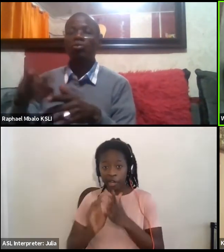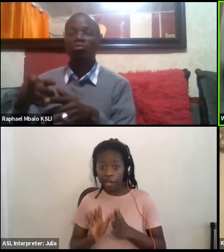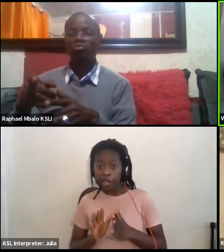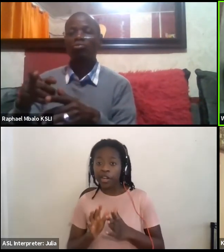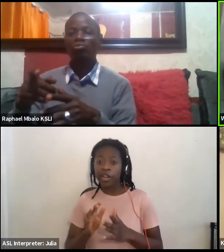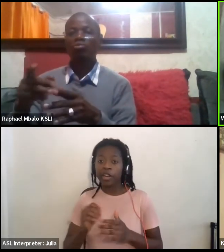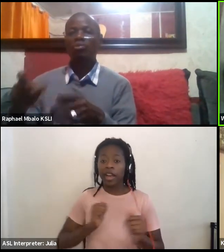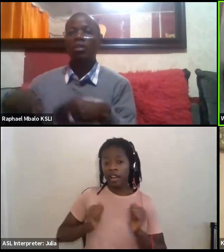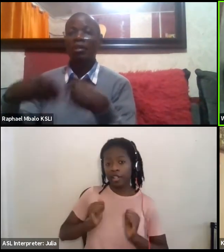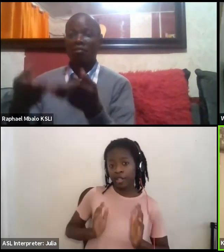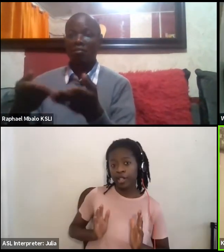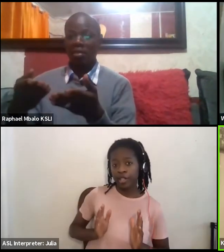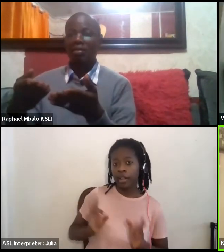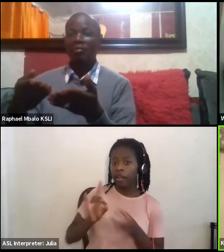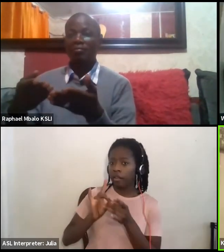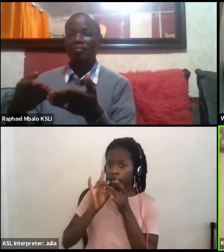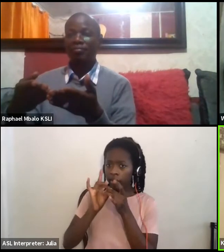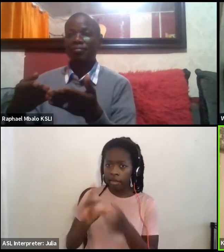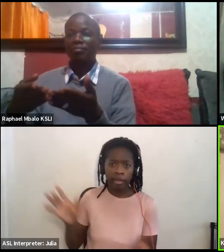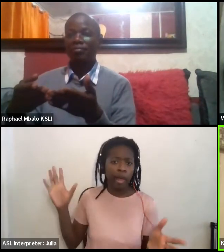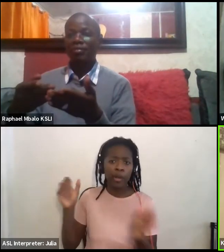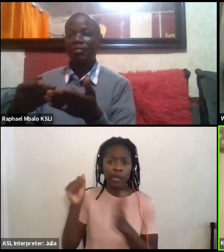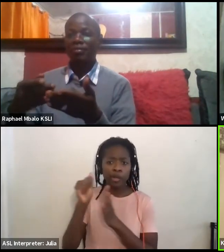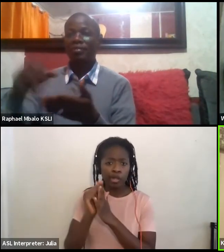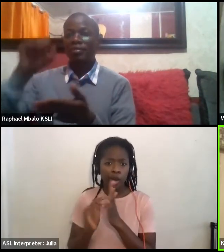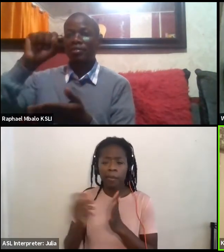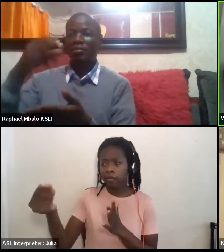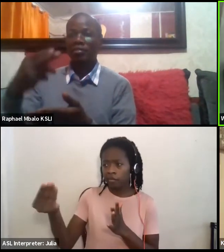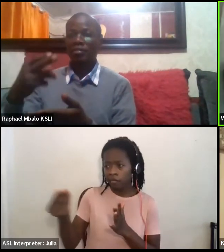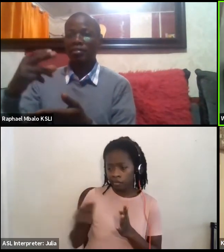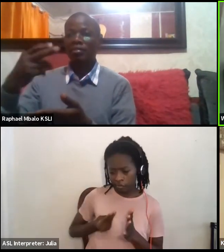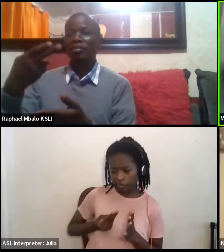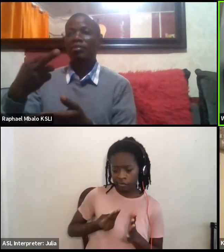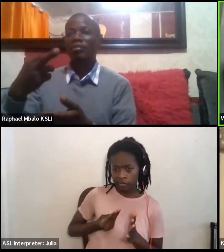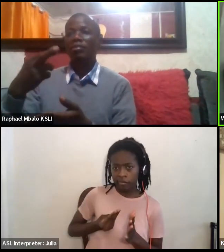and trust that I have read the script